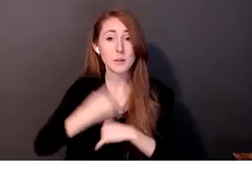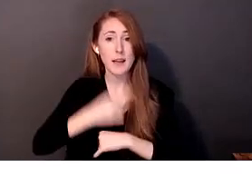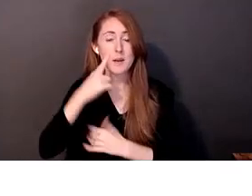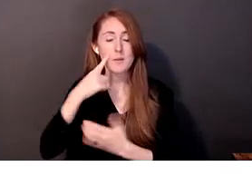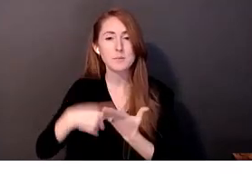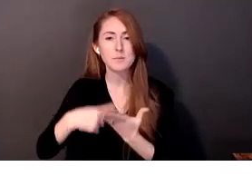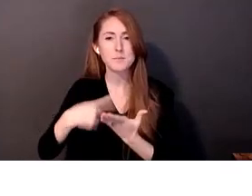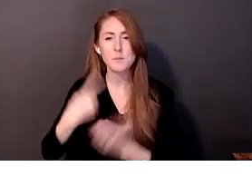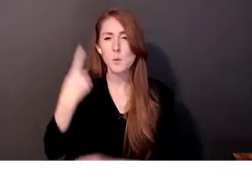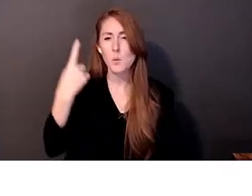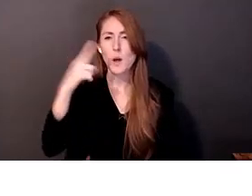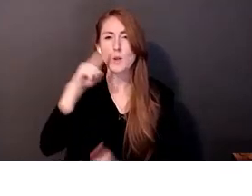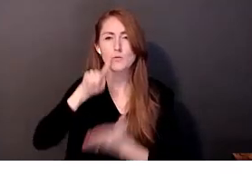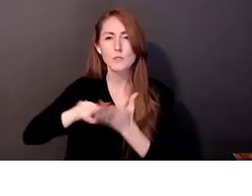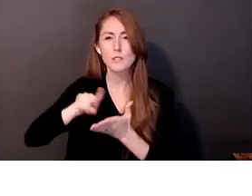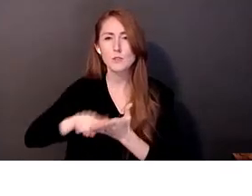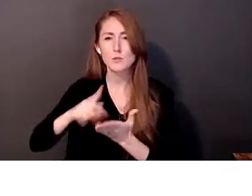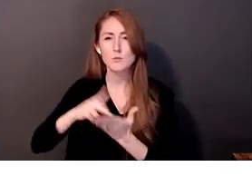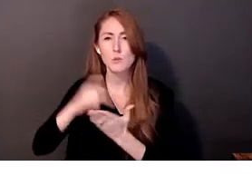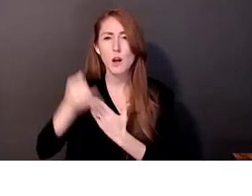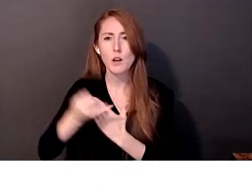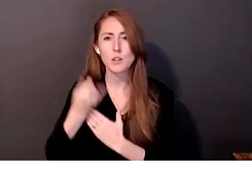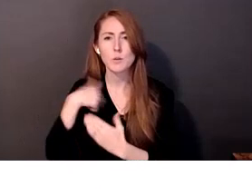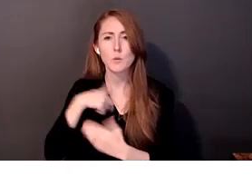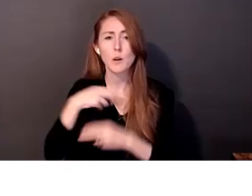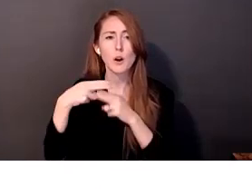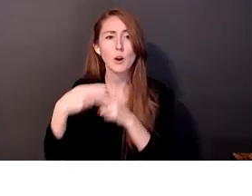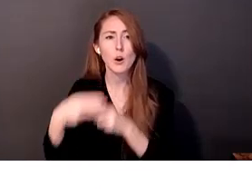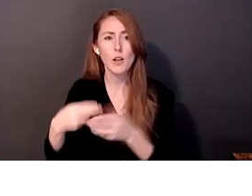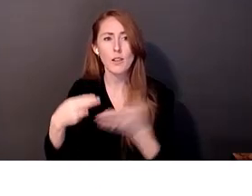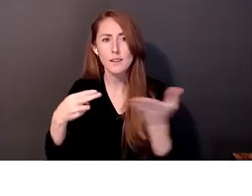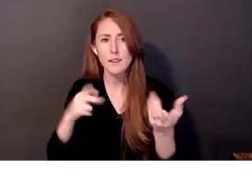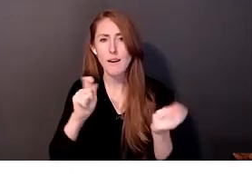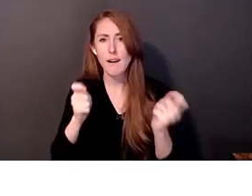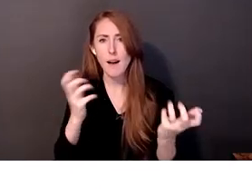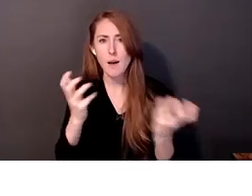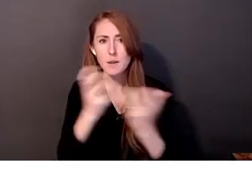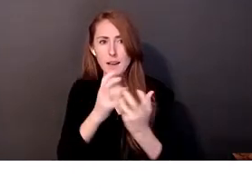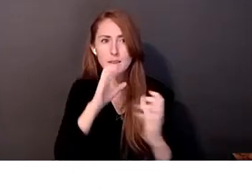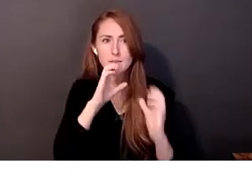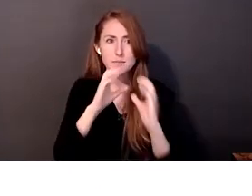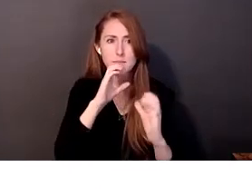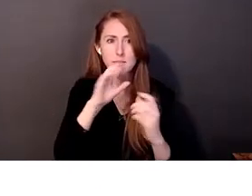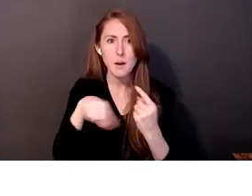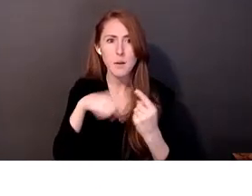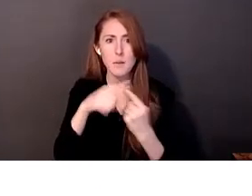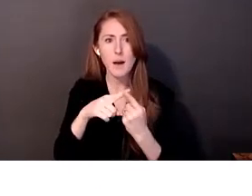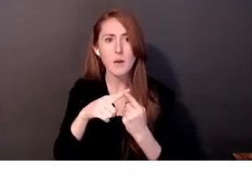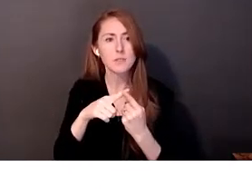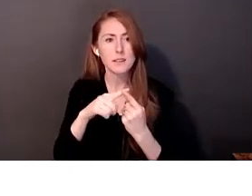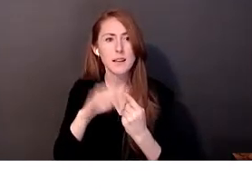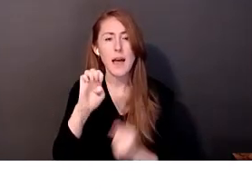projects that we're calling "Accommodating and Communicating about Episodic Disabilities," or ACED for short.